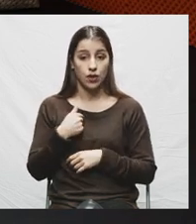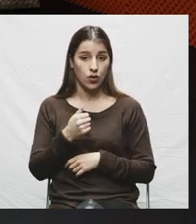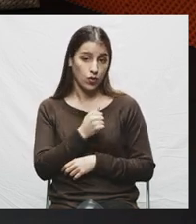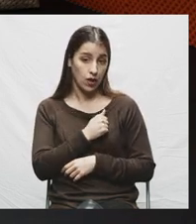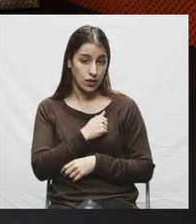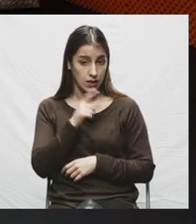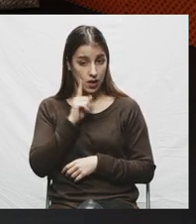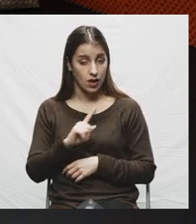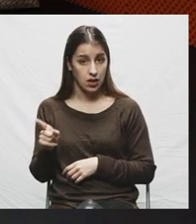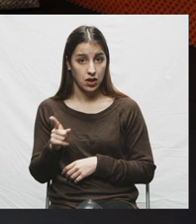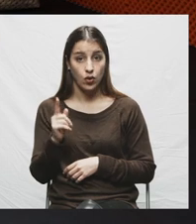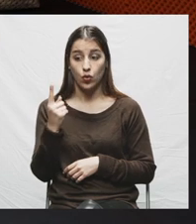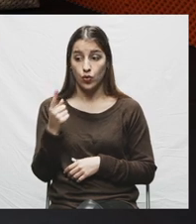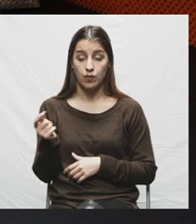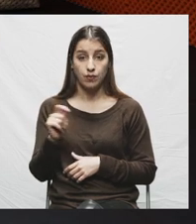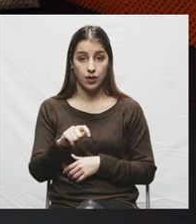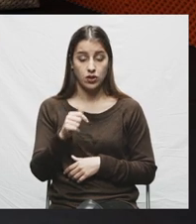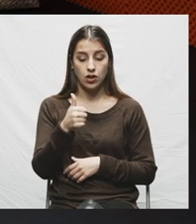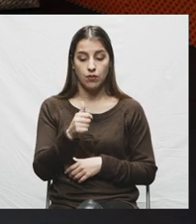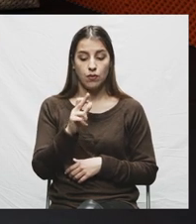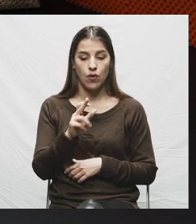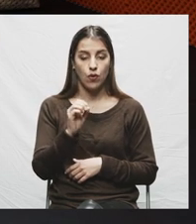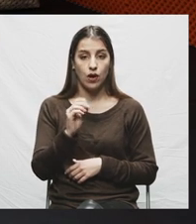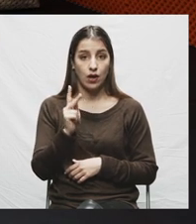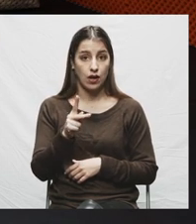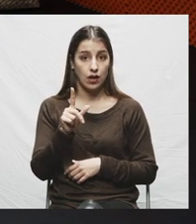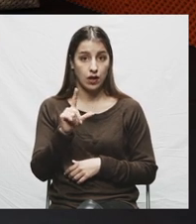I stayed at her place for a month, in Brooklyn, far away,